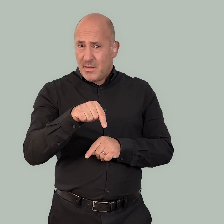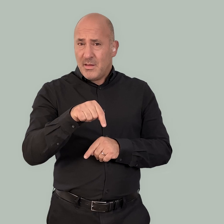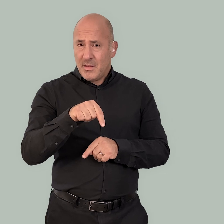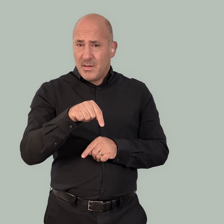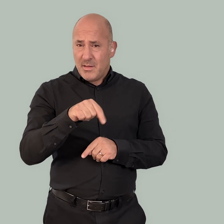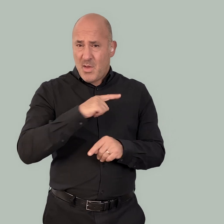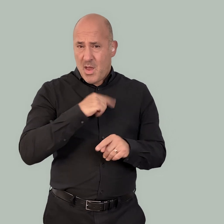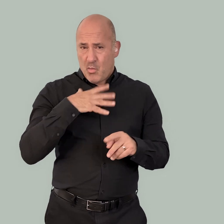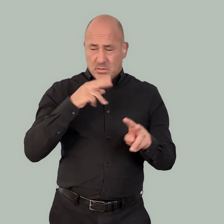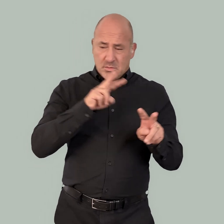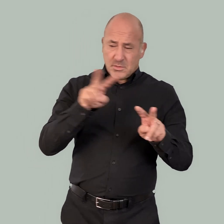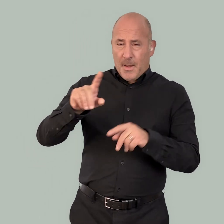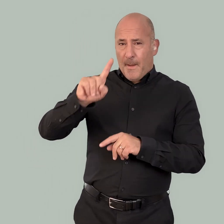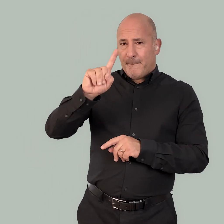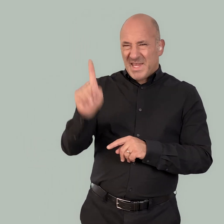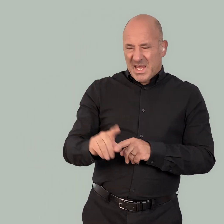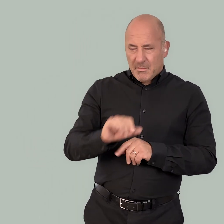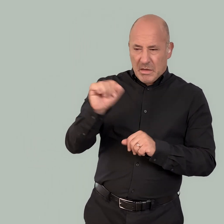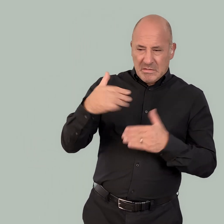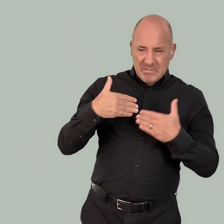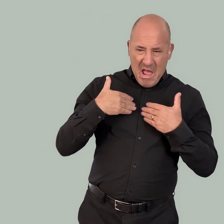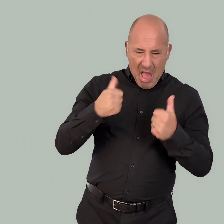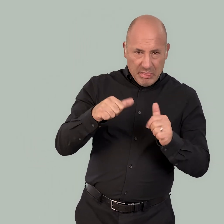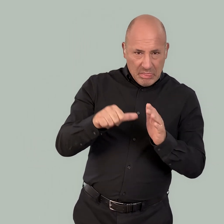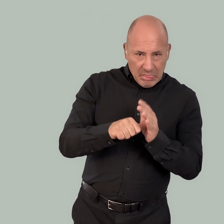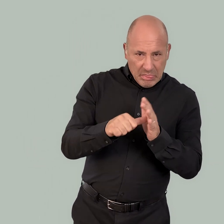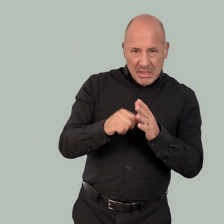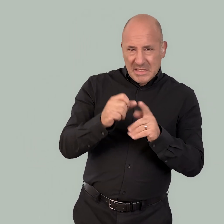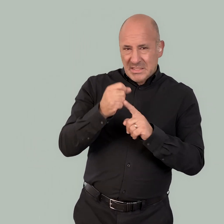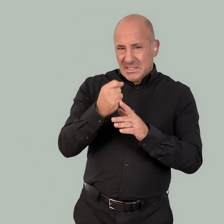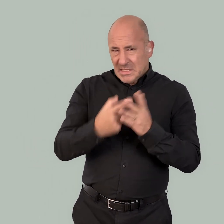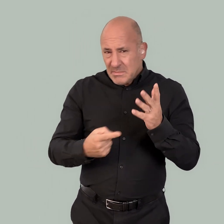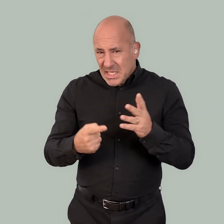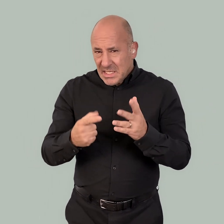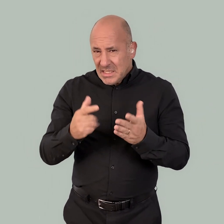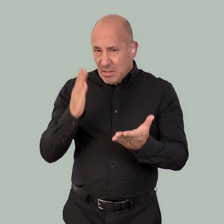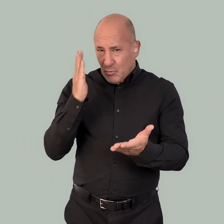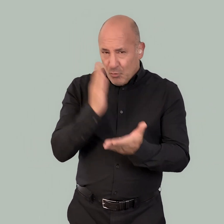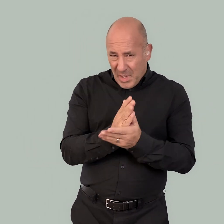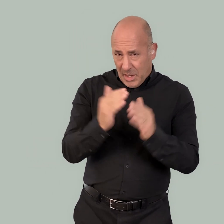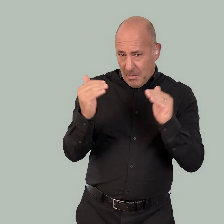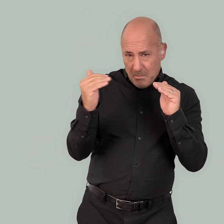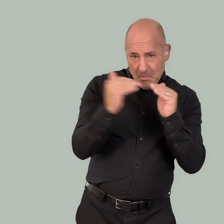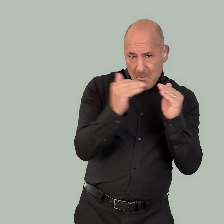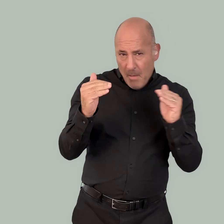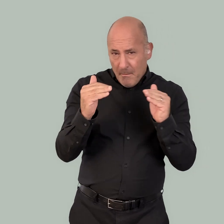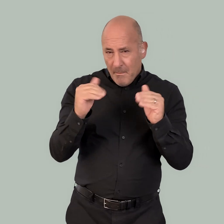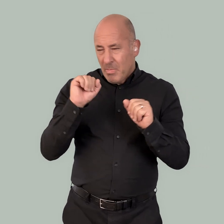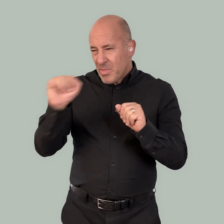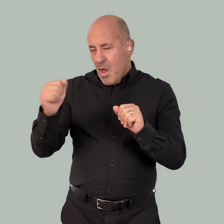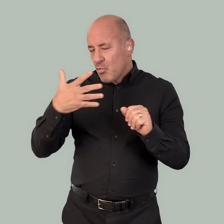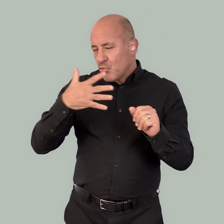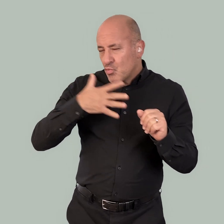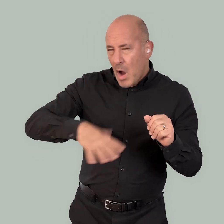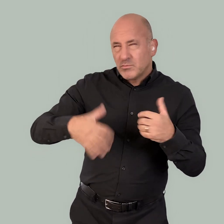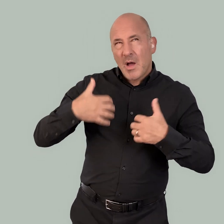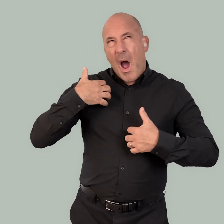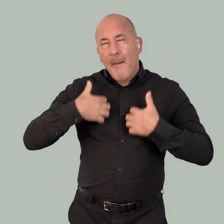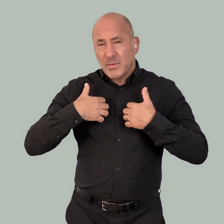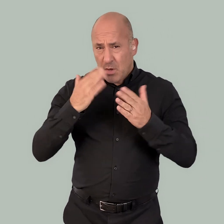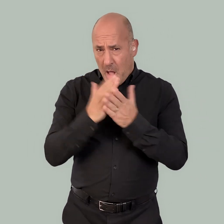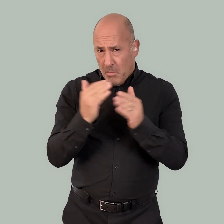reflecting the reality of people’s conditions and their goals and ambitions